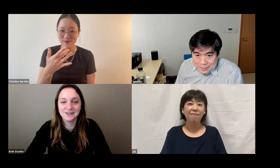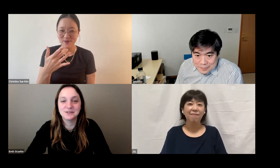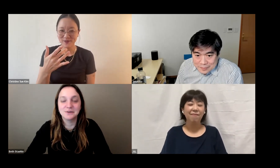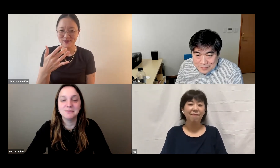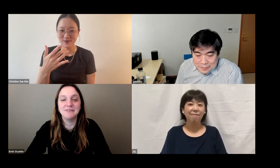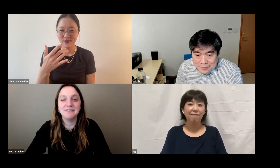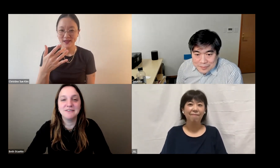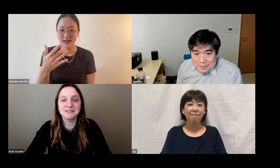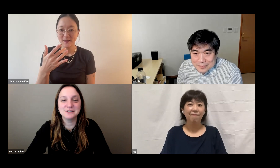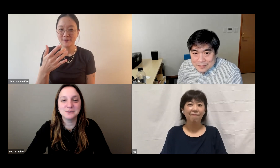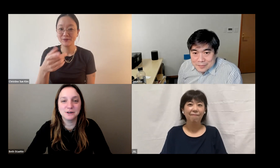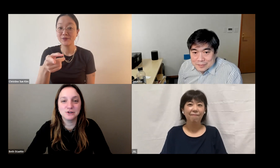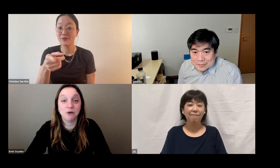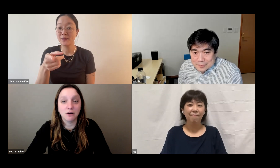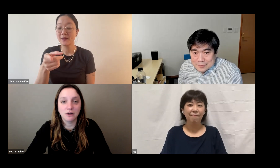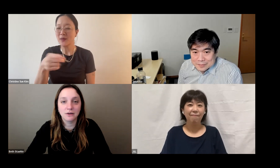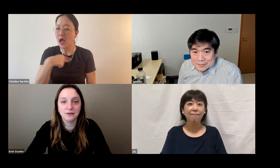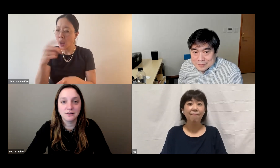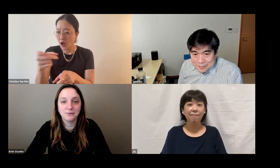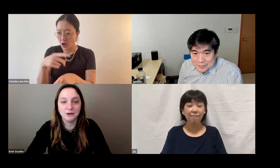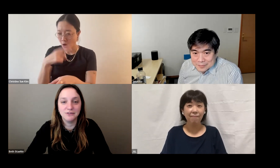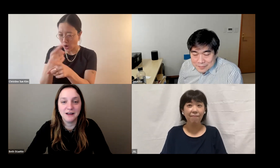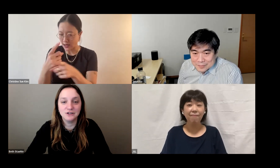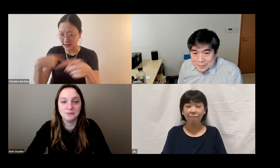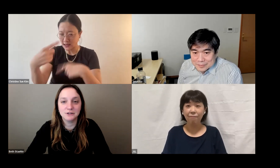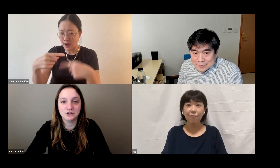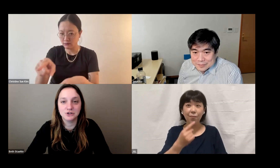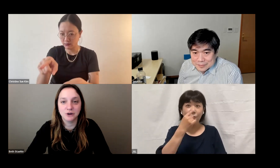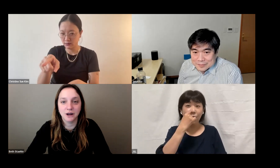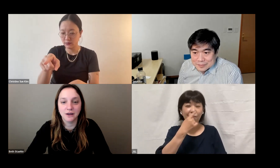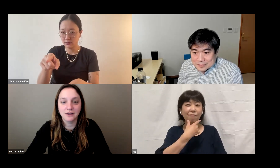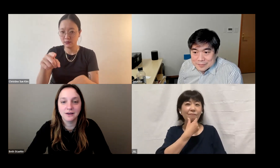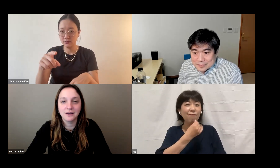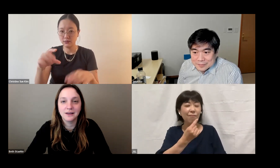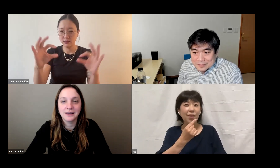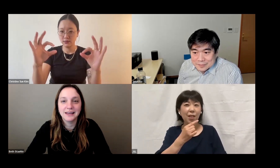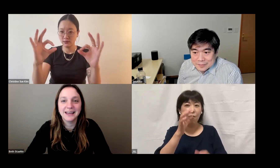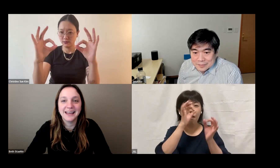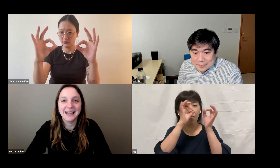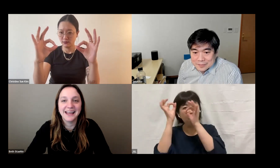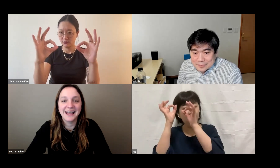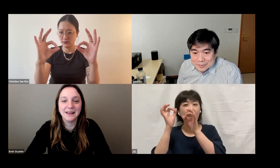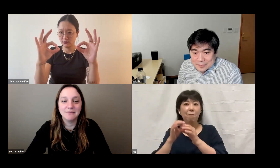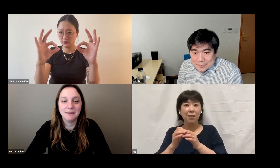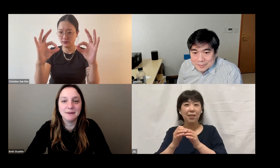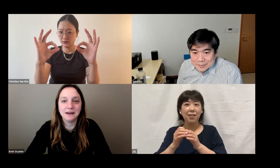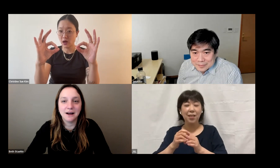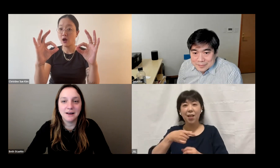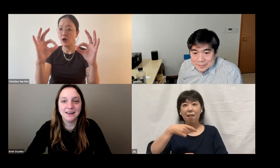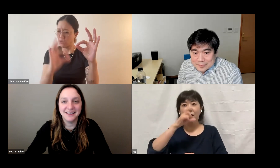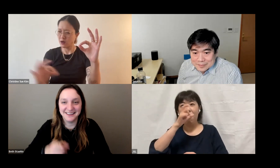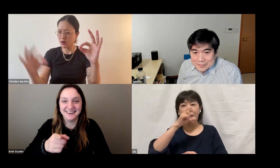So my favorite is the word drunk when you've had too much to drink and maybe I … yeah,